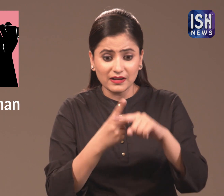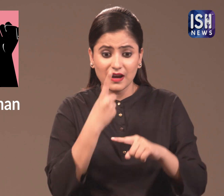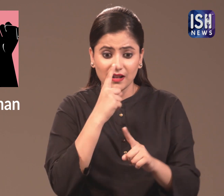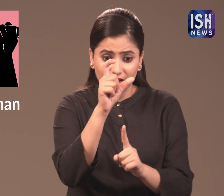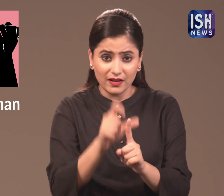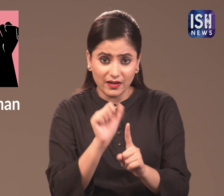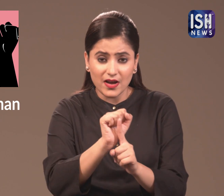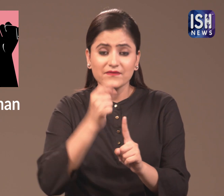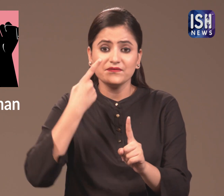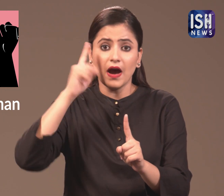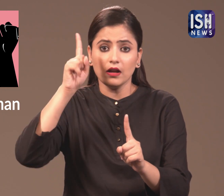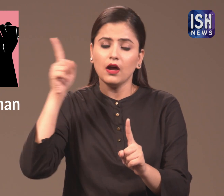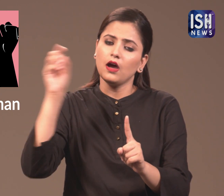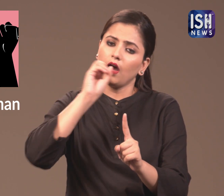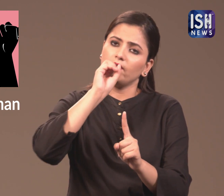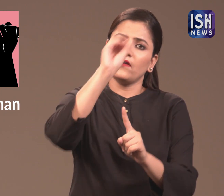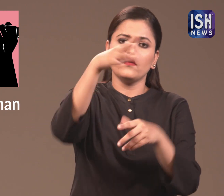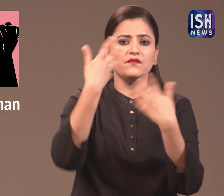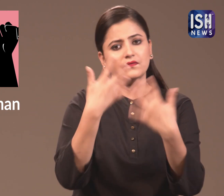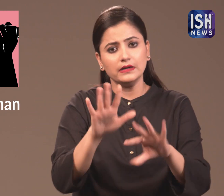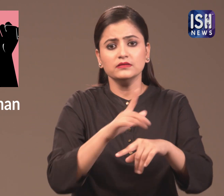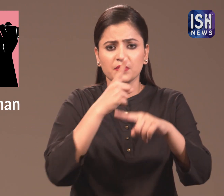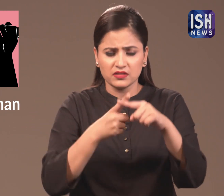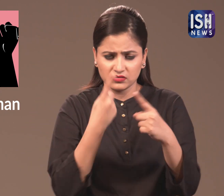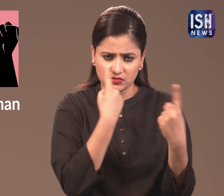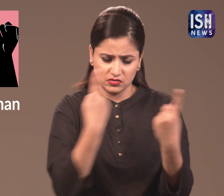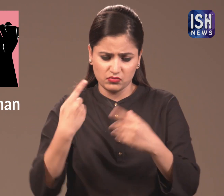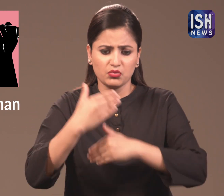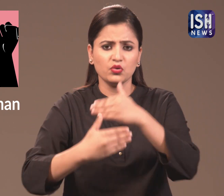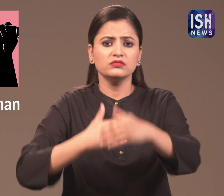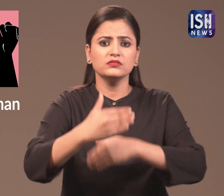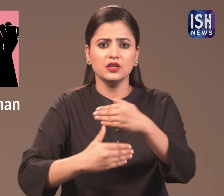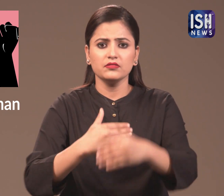They have informed the girl's father and are currently investigating the situation.